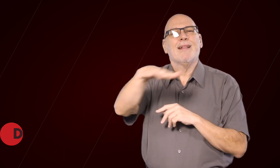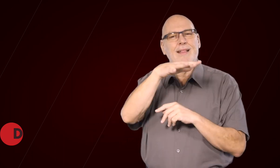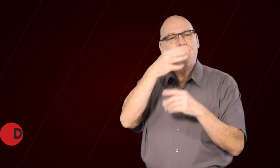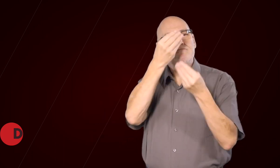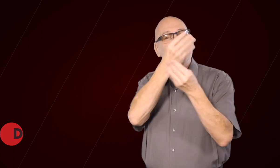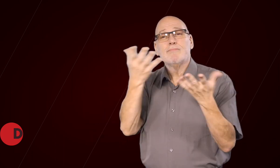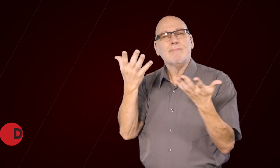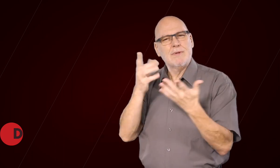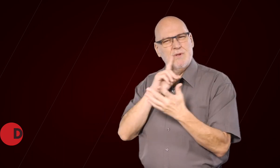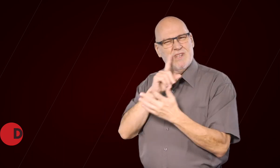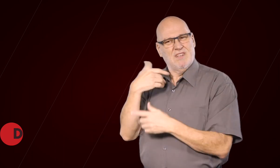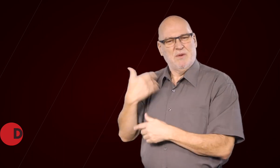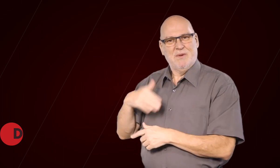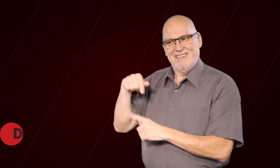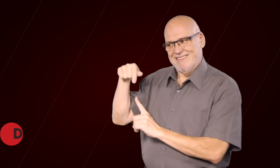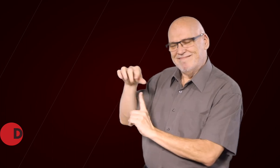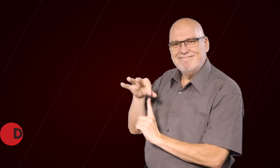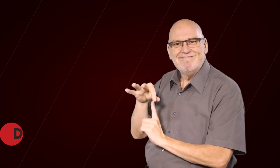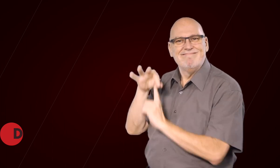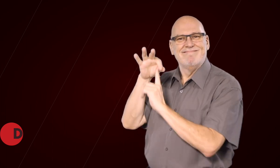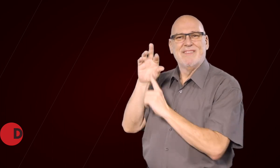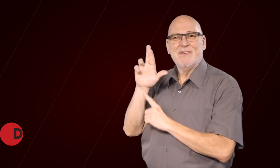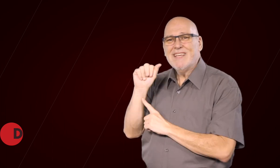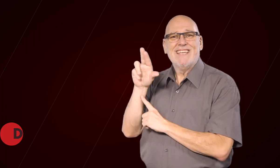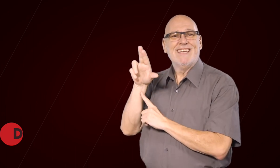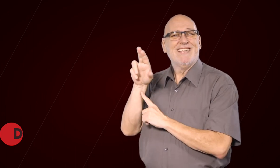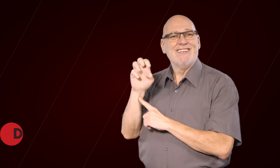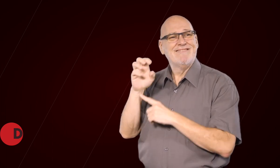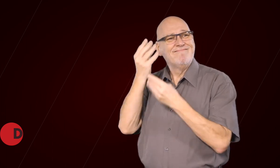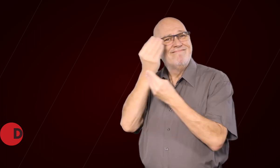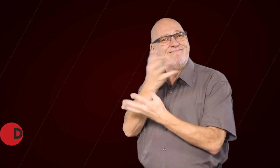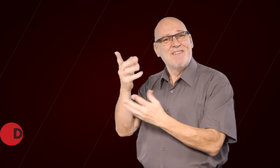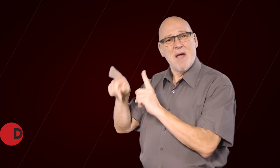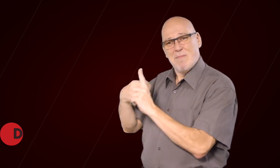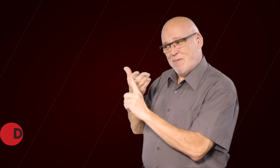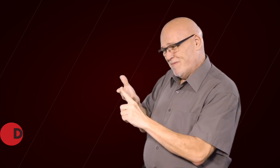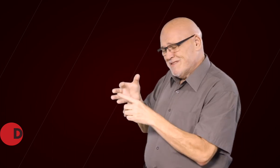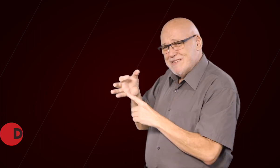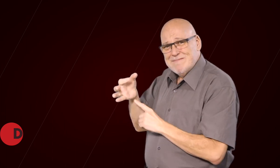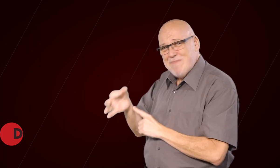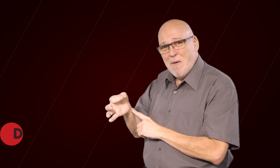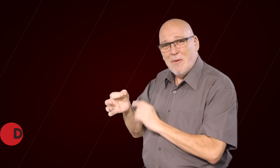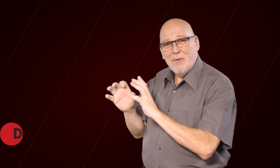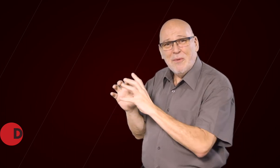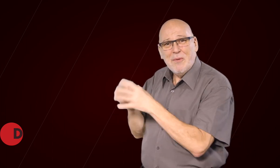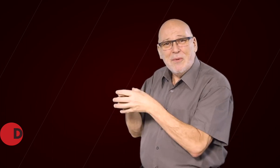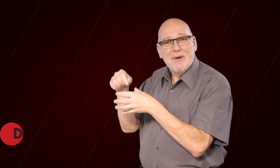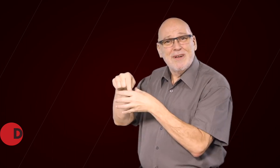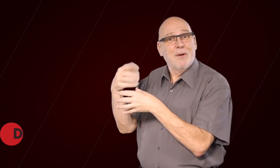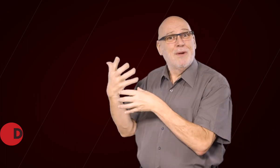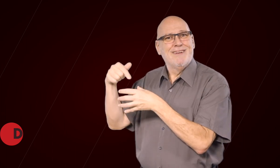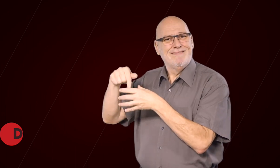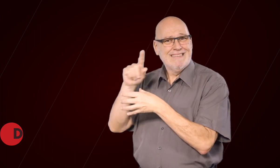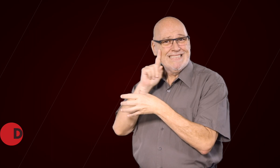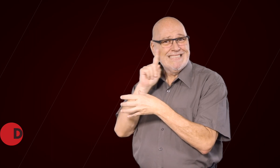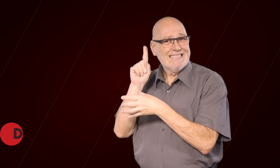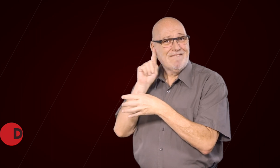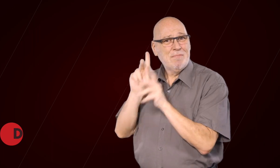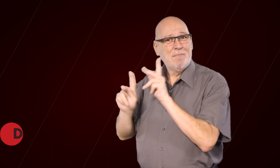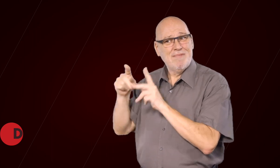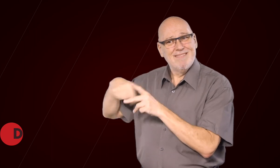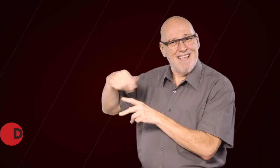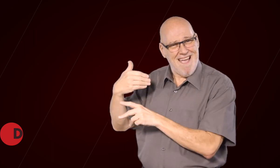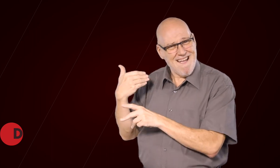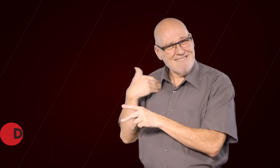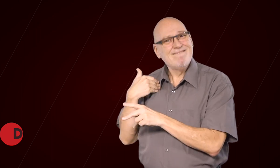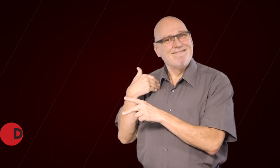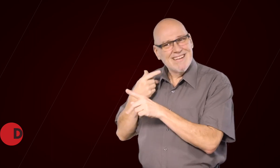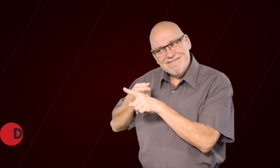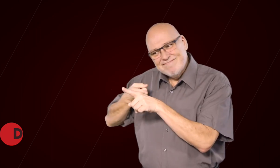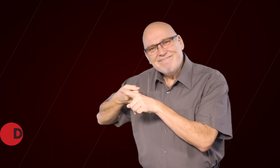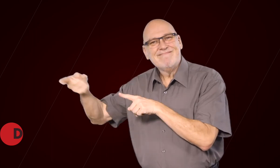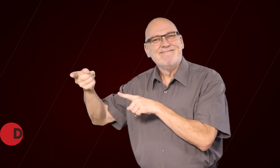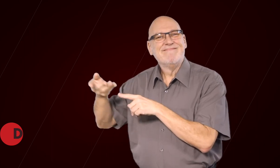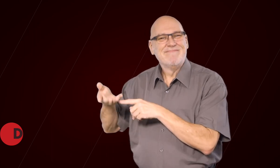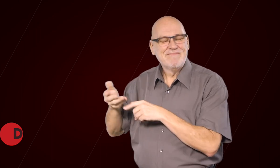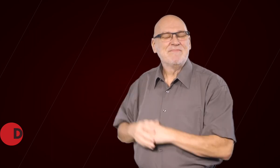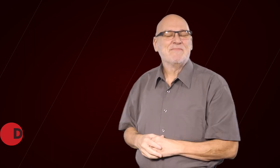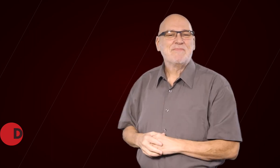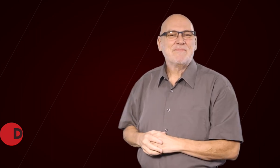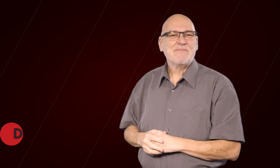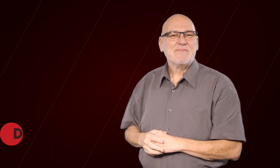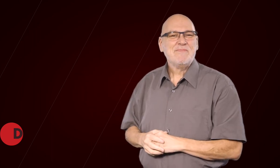with rarely told stories by minority groups, especially Deaf people.